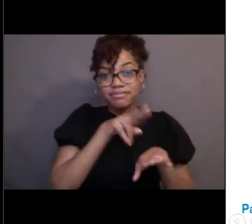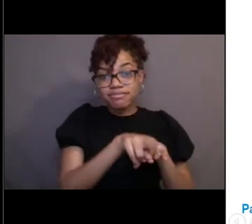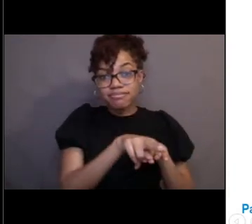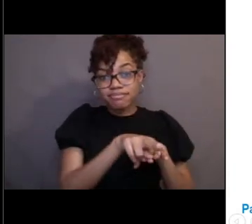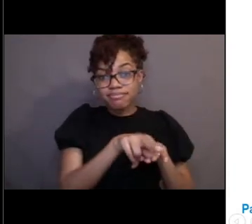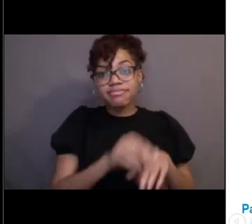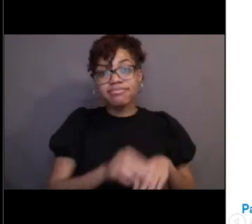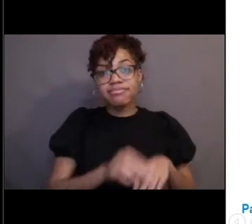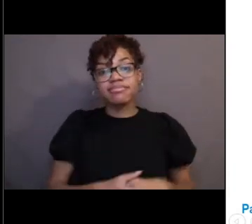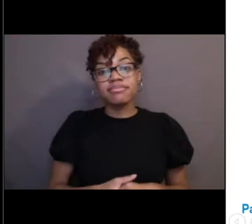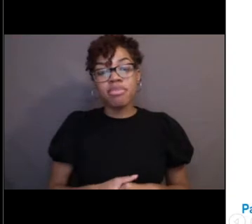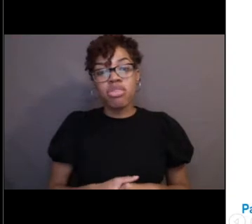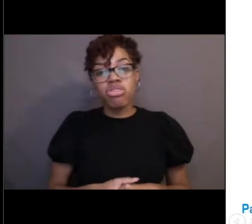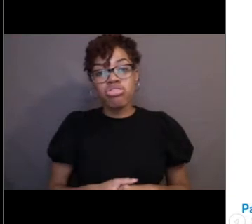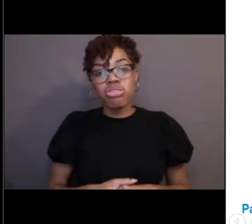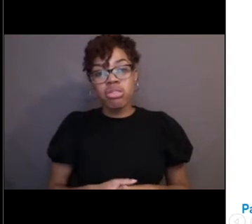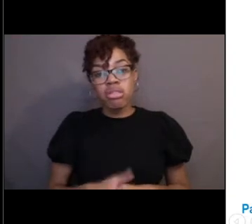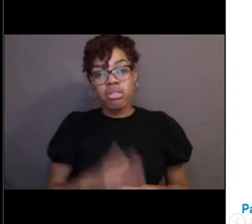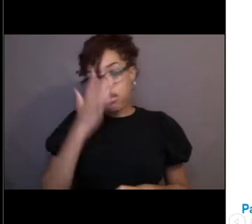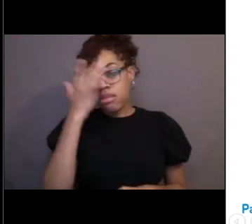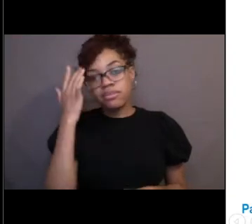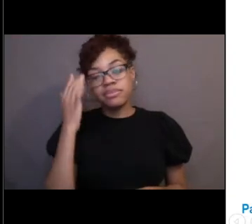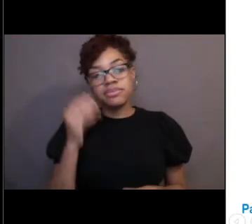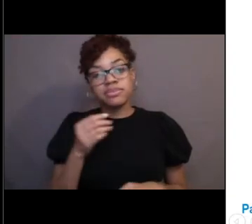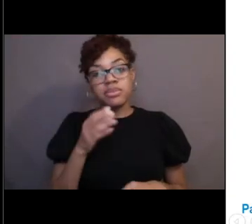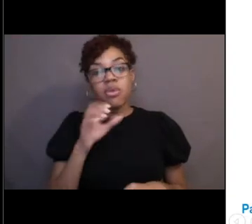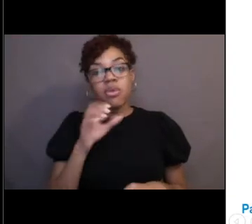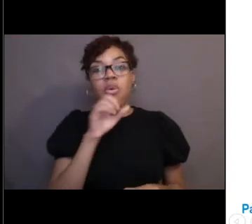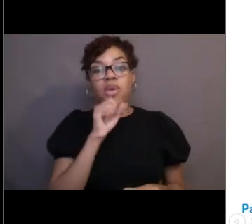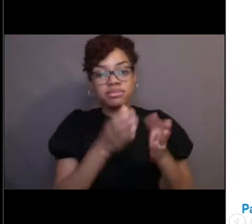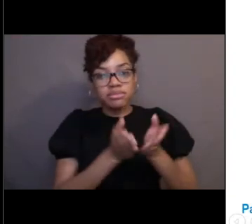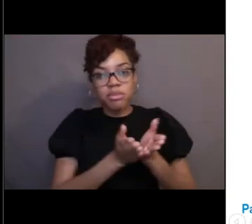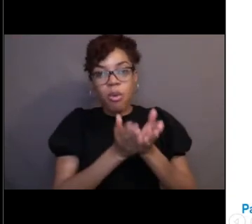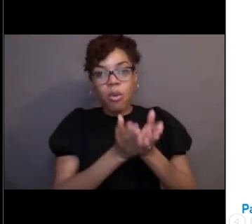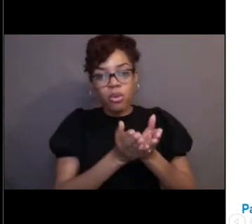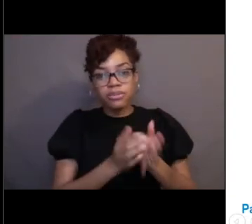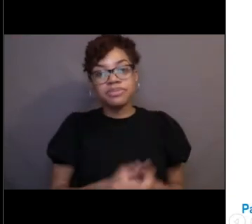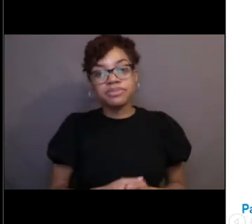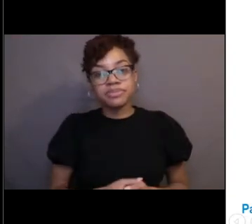And then this orange space right here is the boat. And the tag goes on,